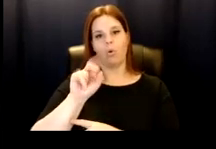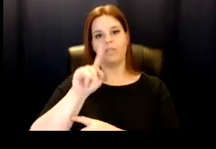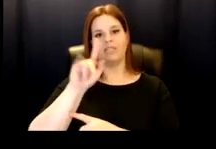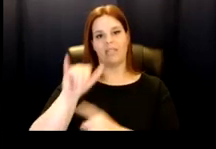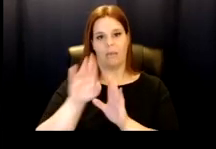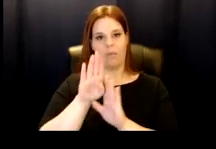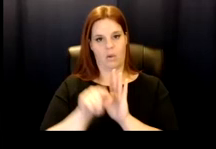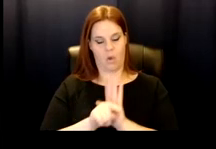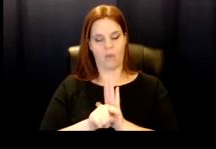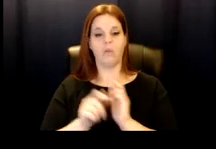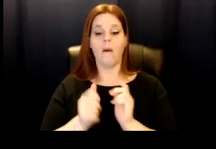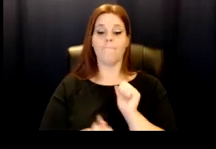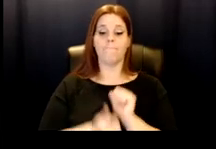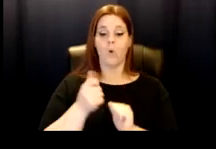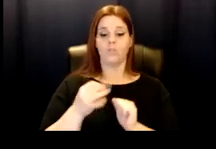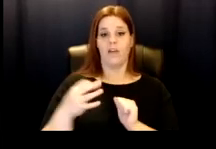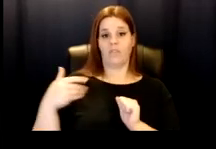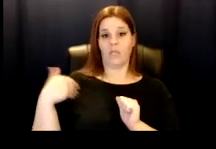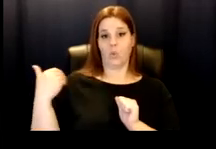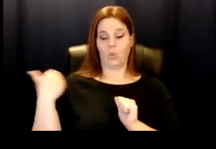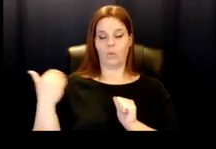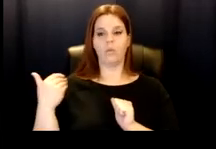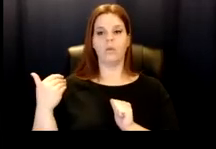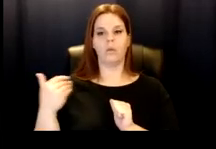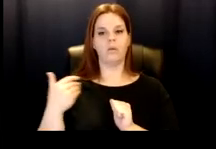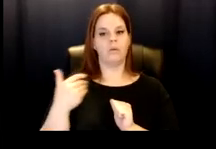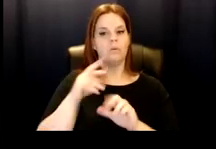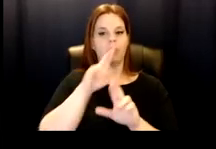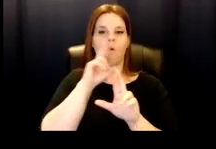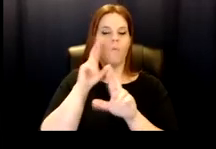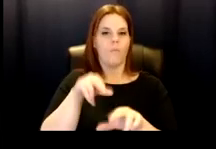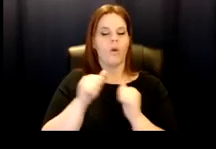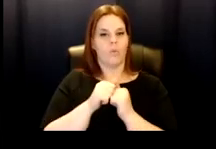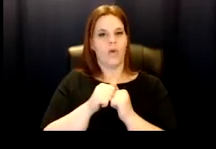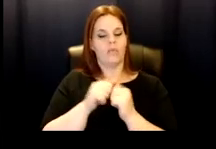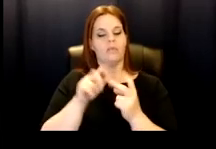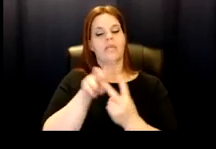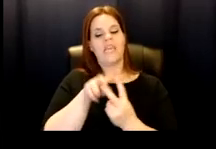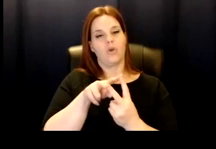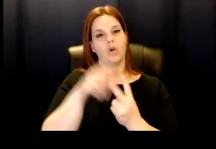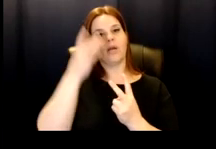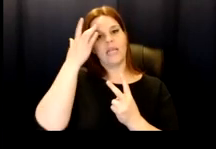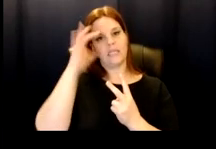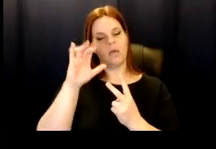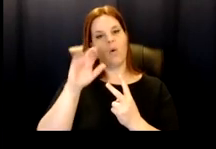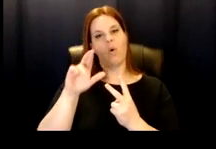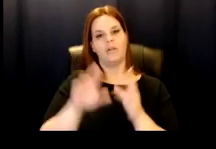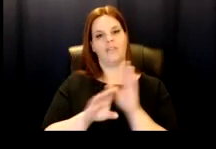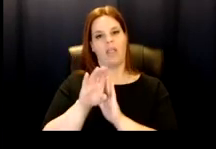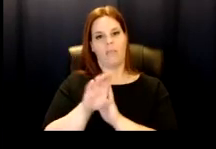of these youth had reported with intellectual and developmental disabilities. We had 42